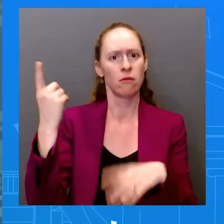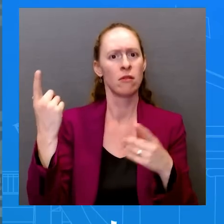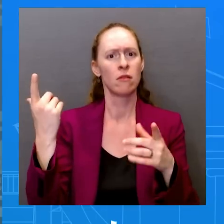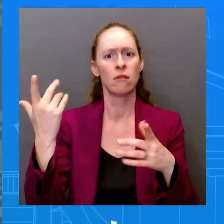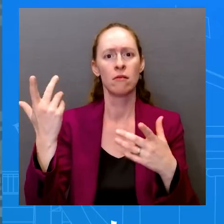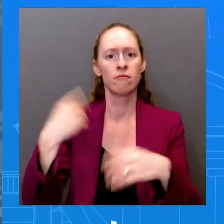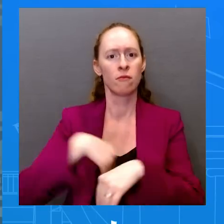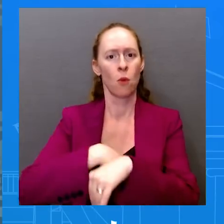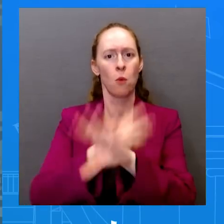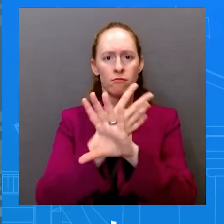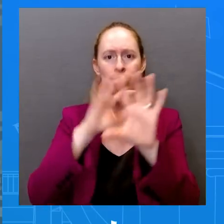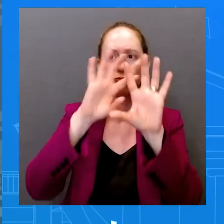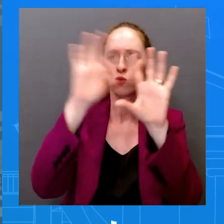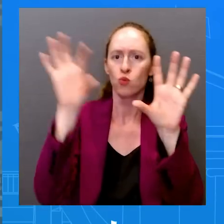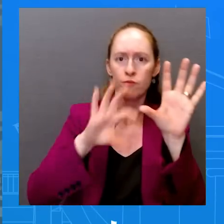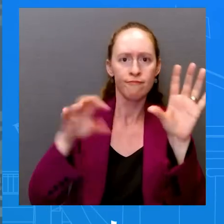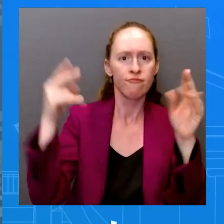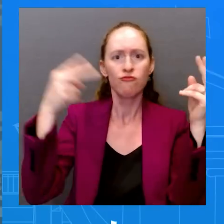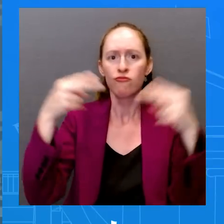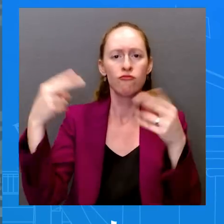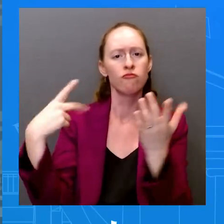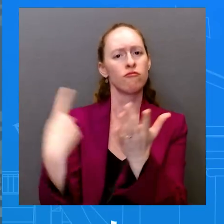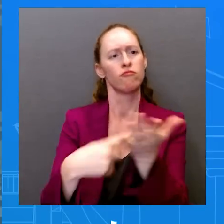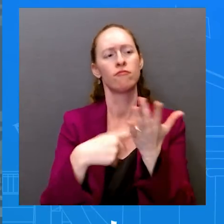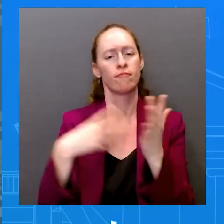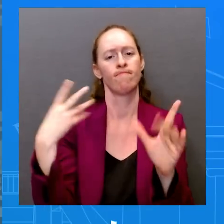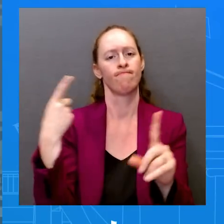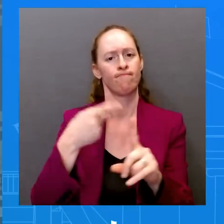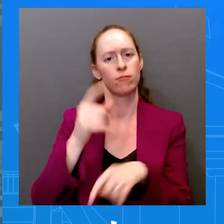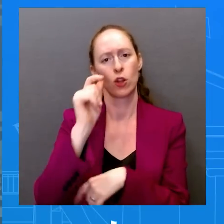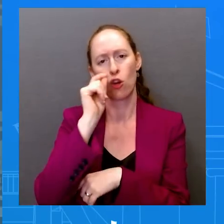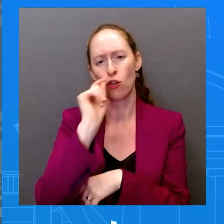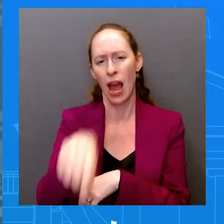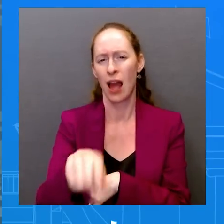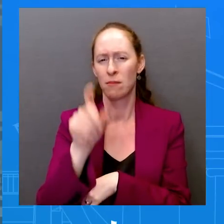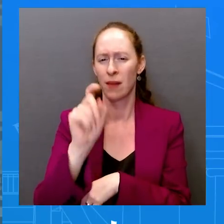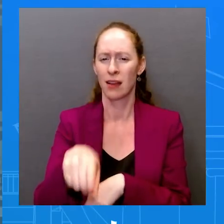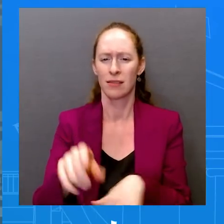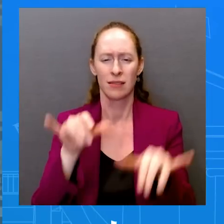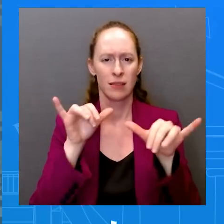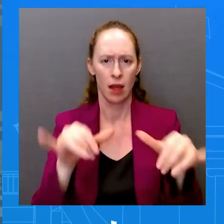and economic assistance, and the sustained imposition of costs on Russia